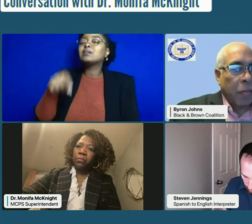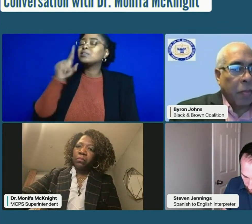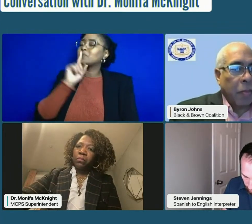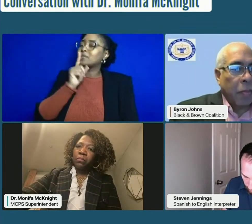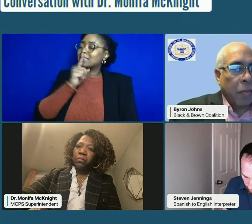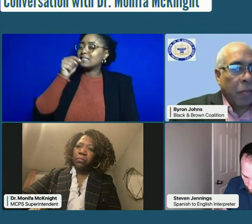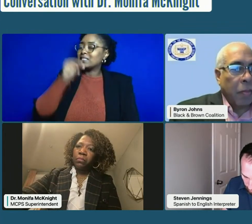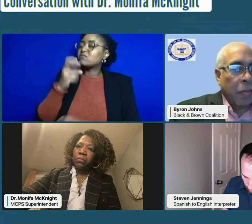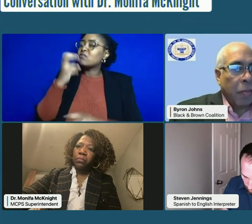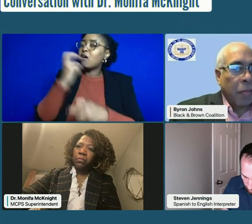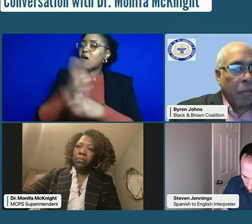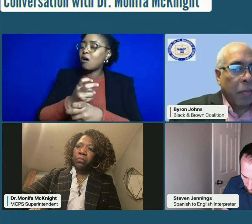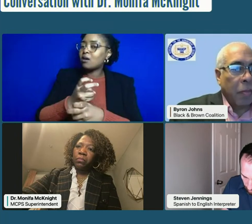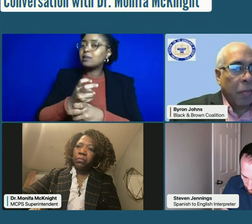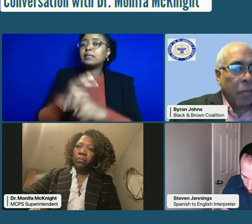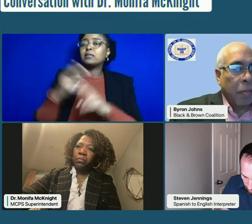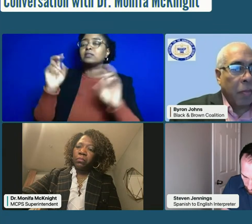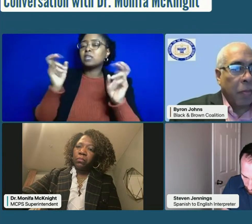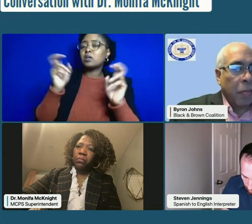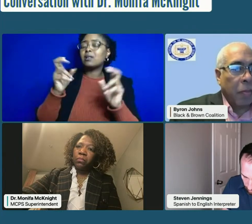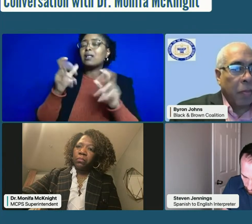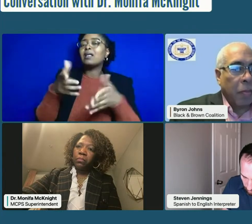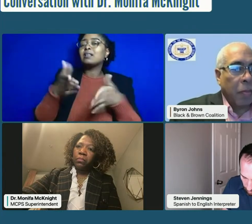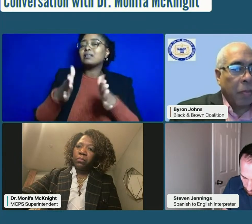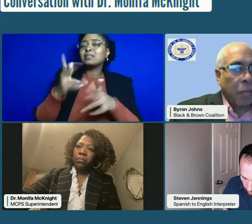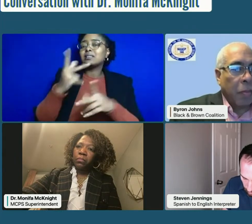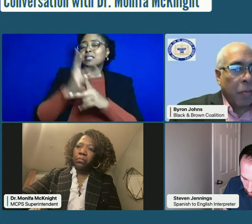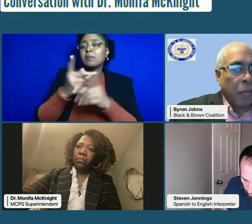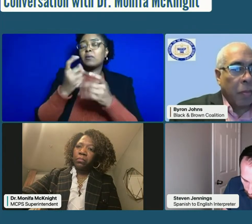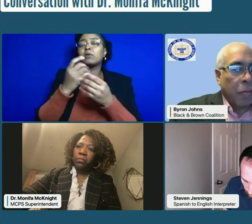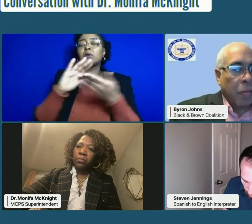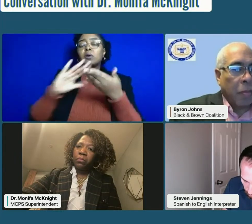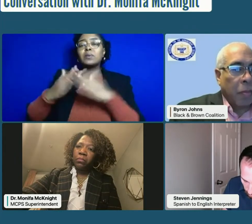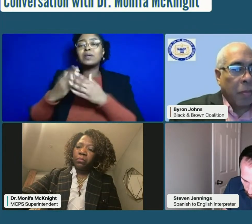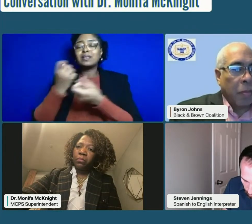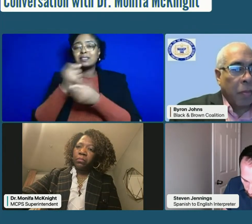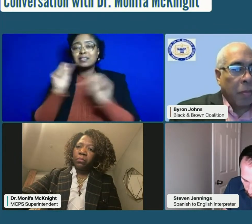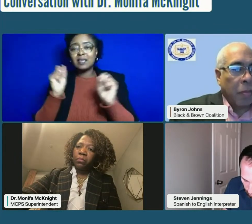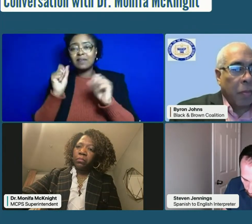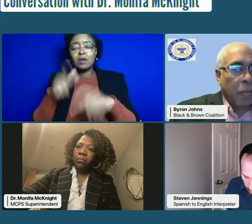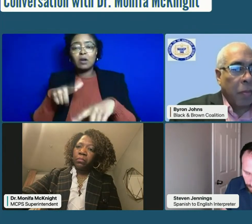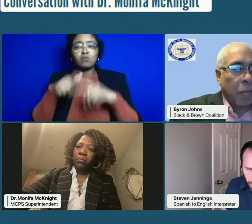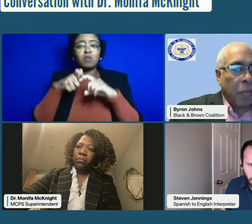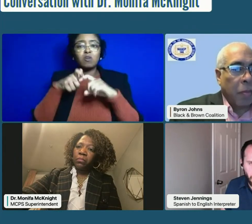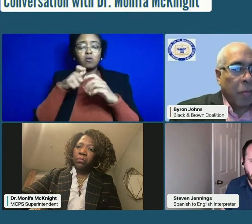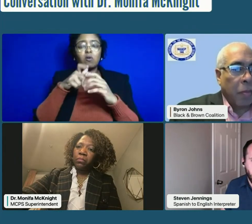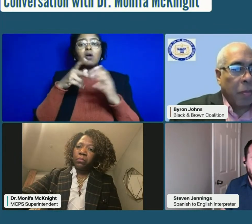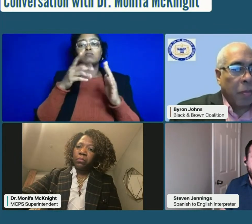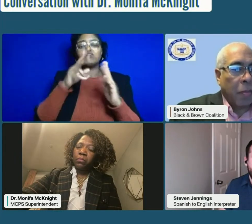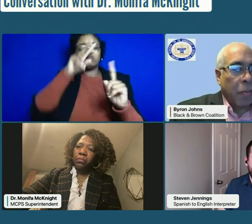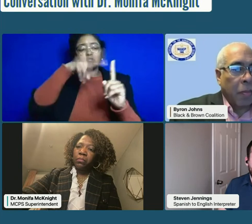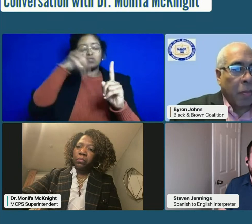Dr McKnight. This is a hard one. So this panel session is entitled. Let's keep our communities safe, interrupting